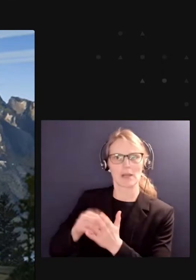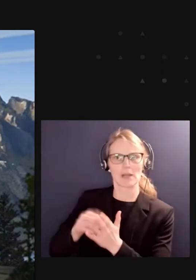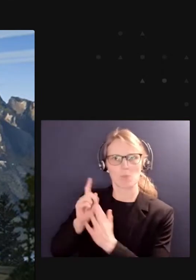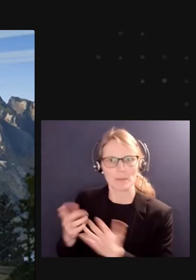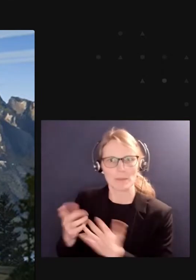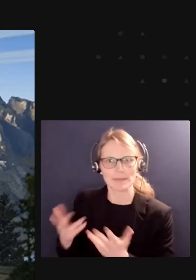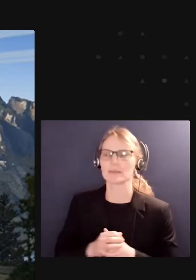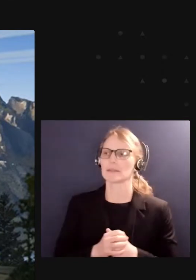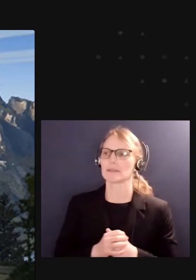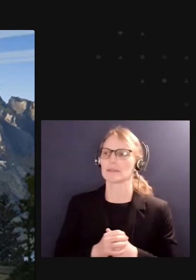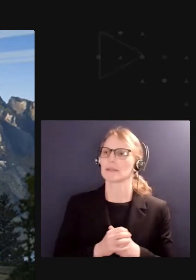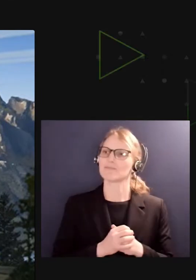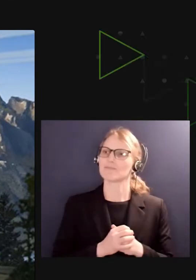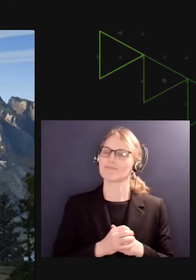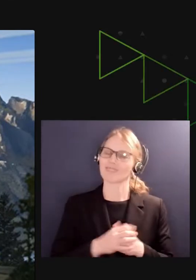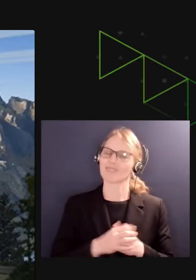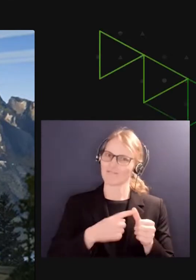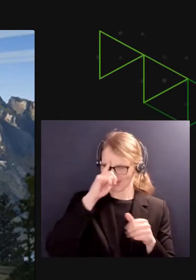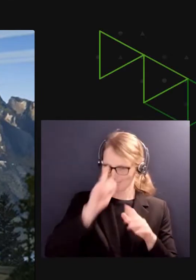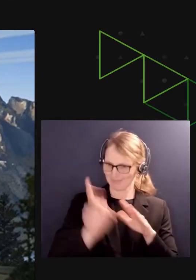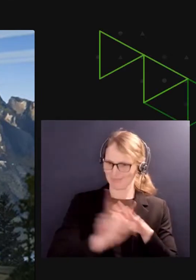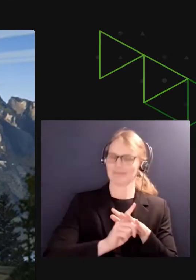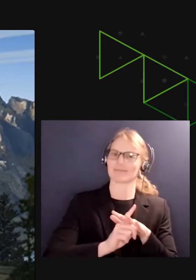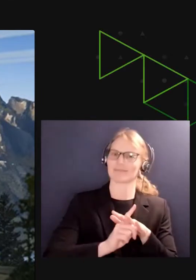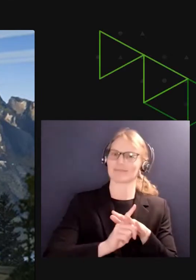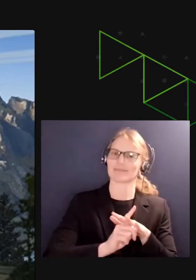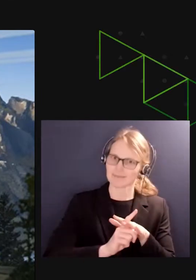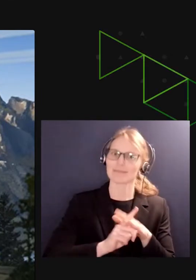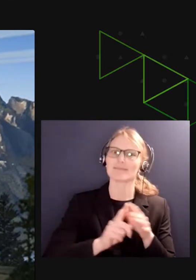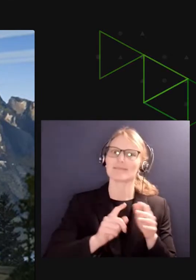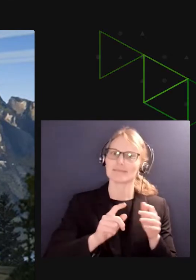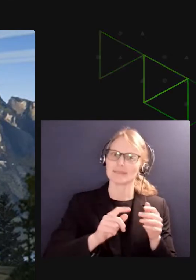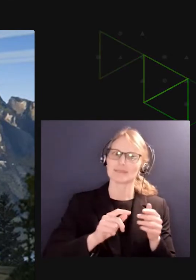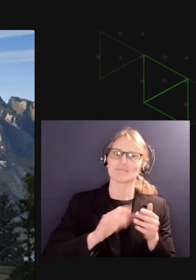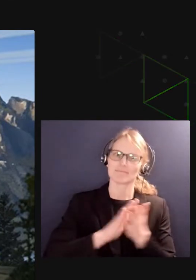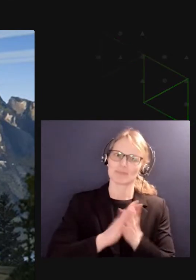would be being the first female studio head.